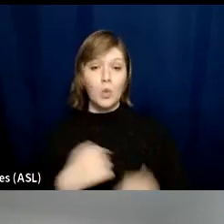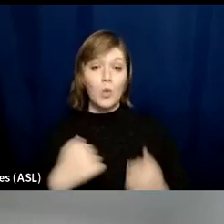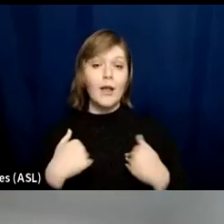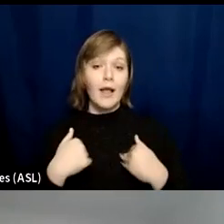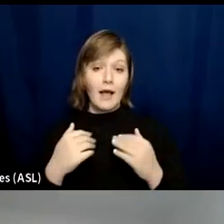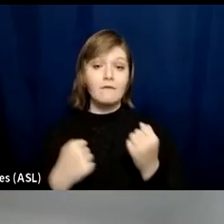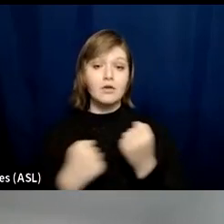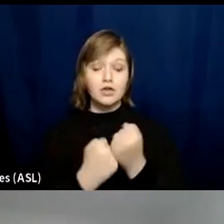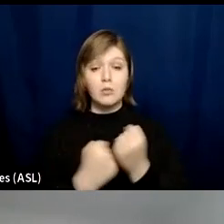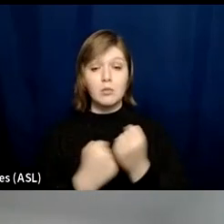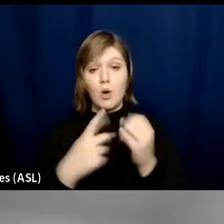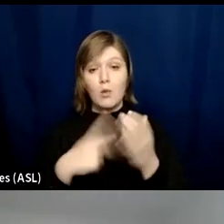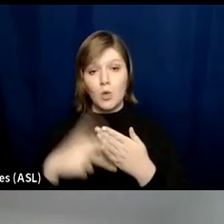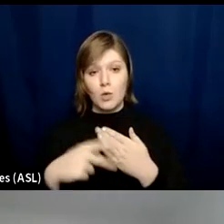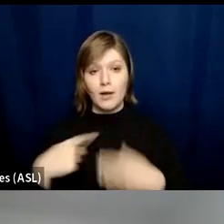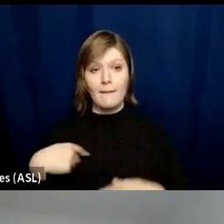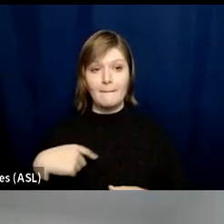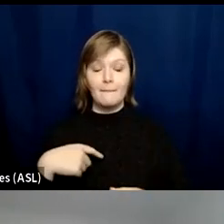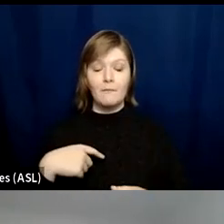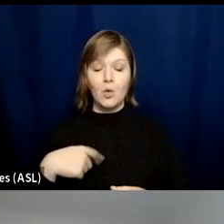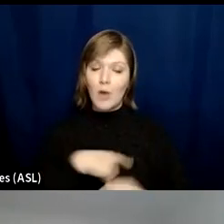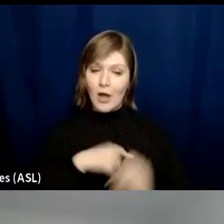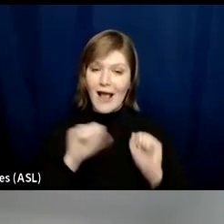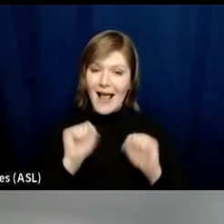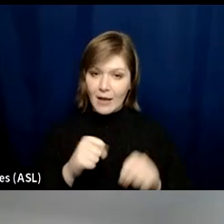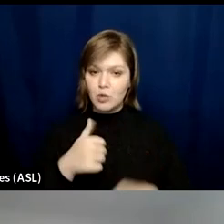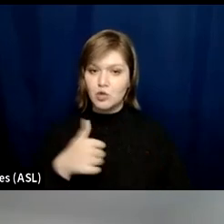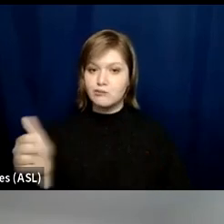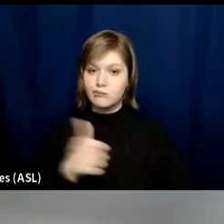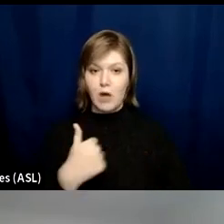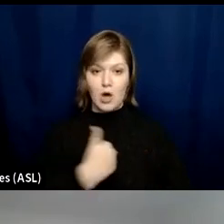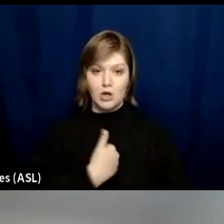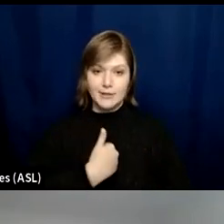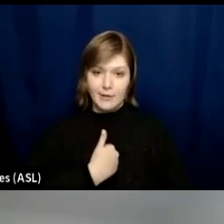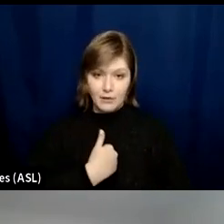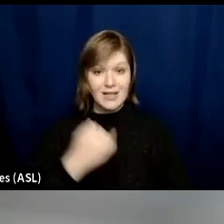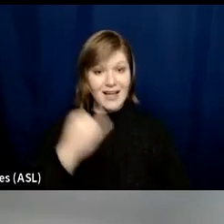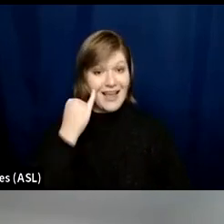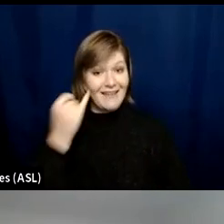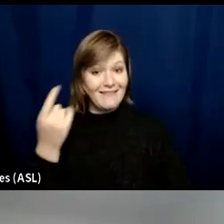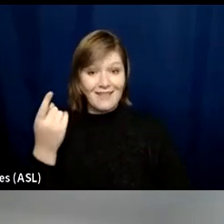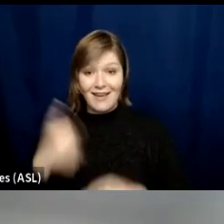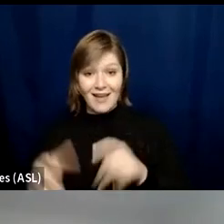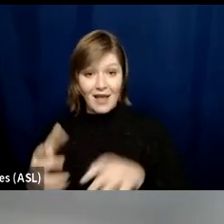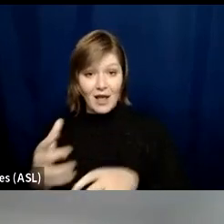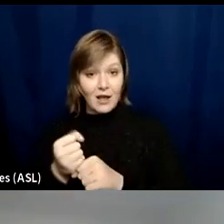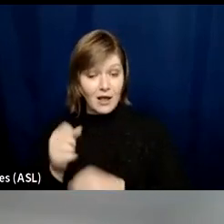waiver programs to kind of pieced together between state dollars and Medicaid dollars, various supports and services.